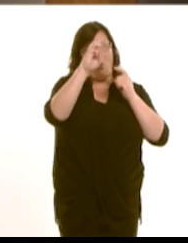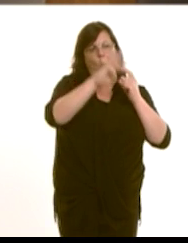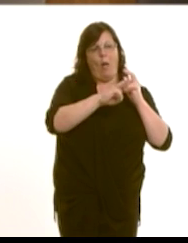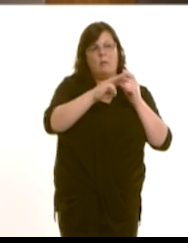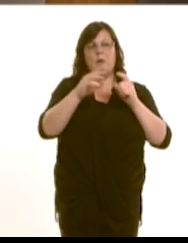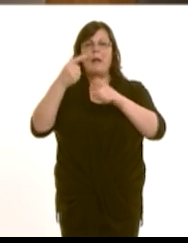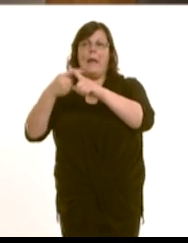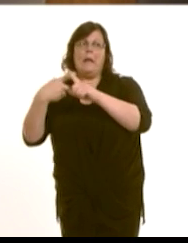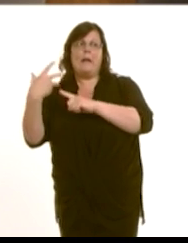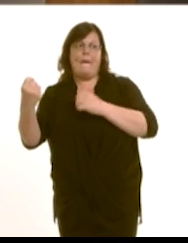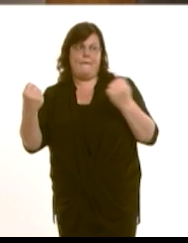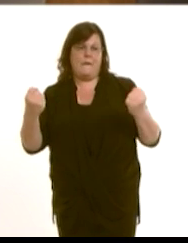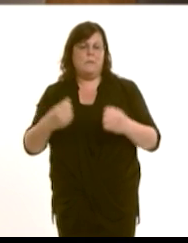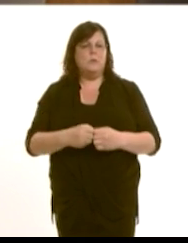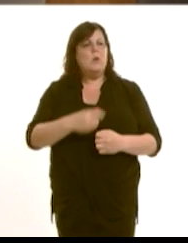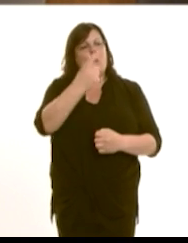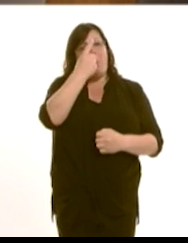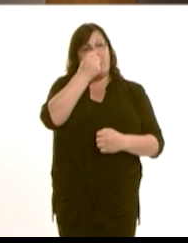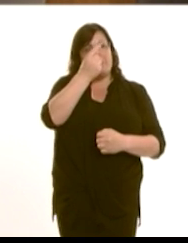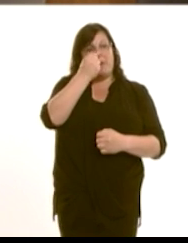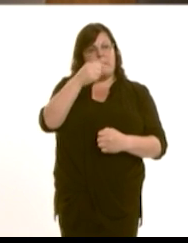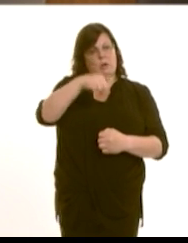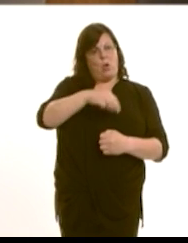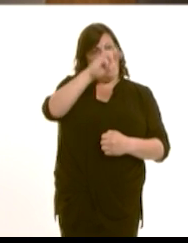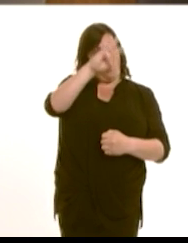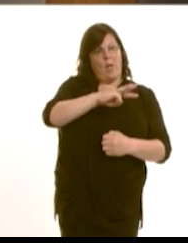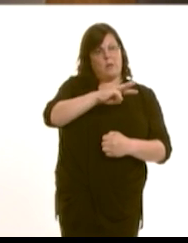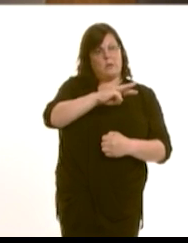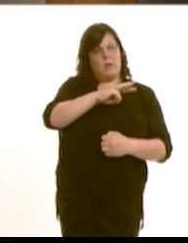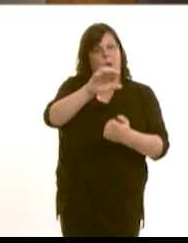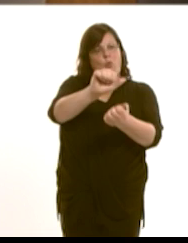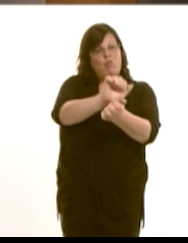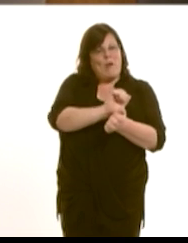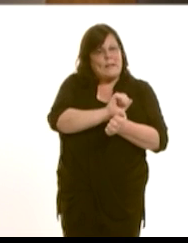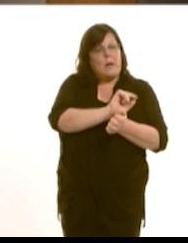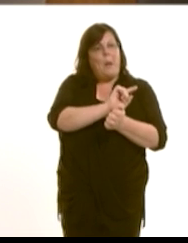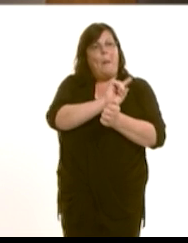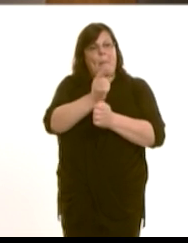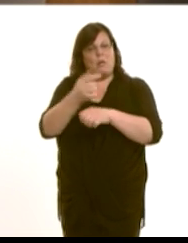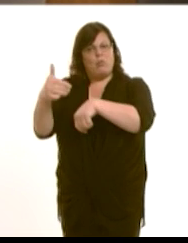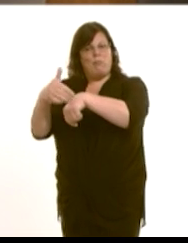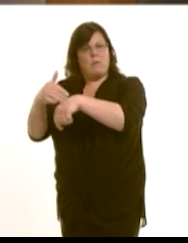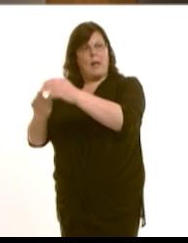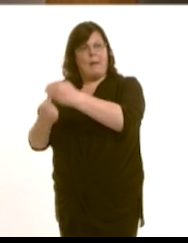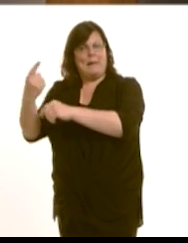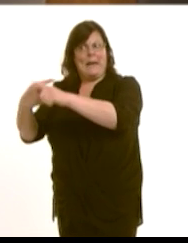It will be possible, for example, for somebody to be arrested in Wales for an offence thatís not an offence in Wales but is an offence in England.